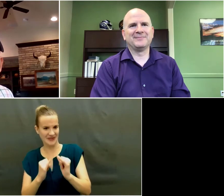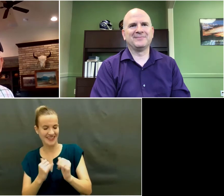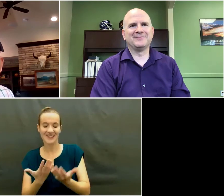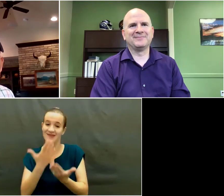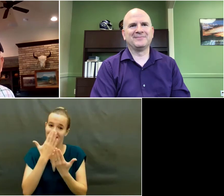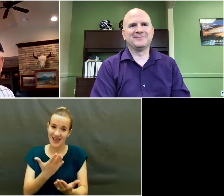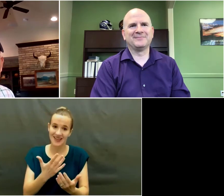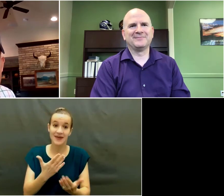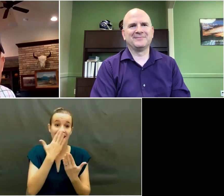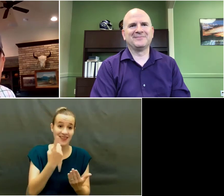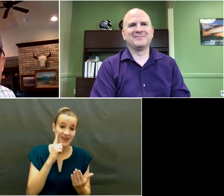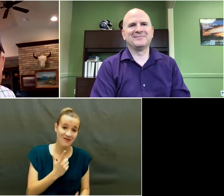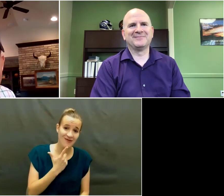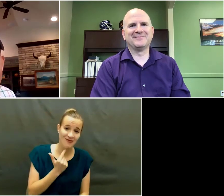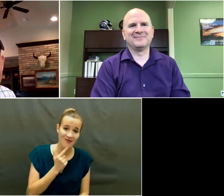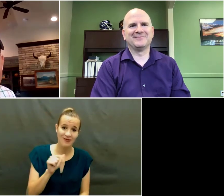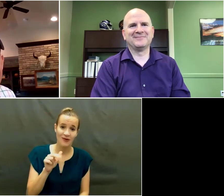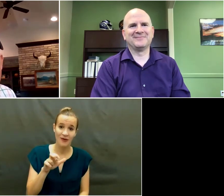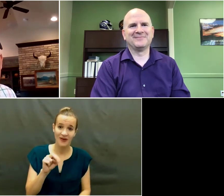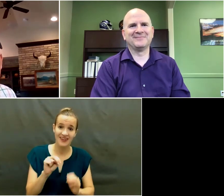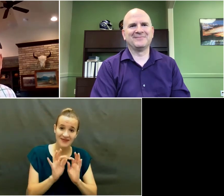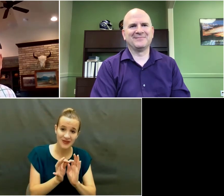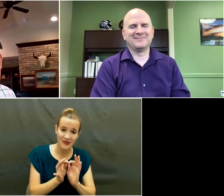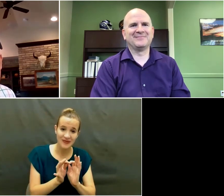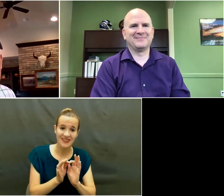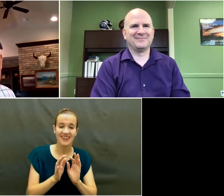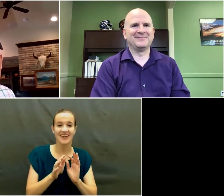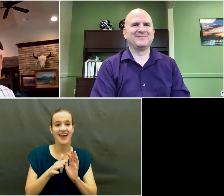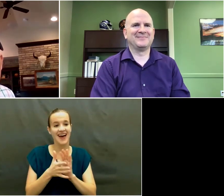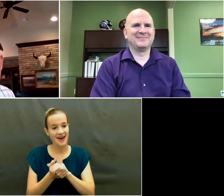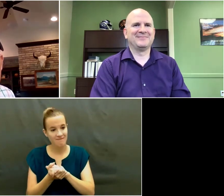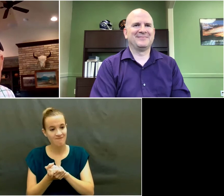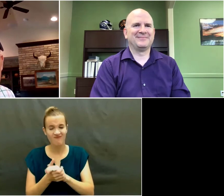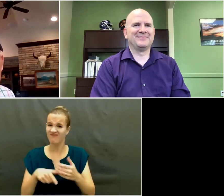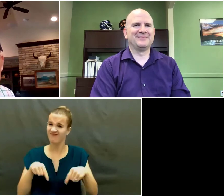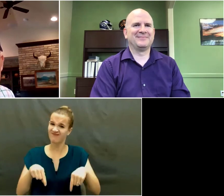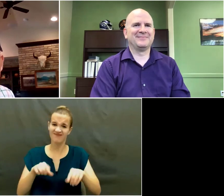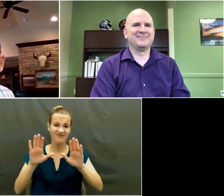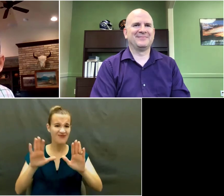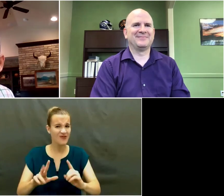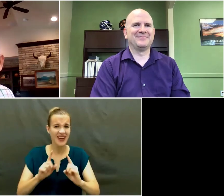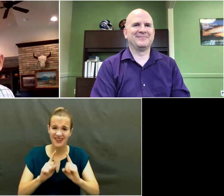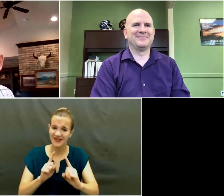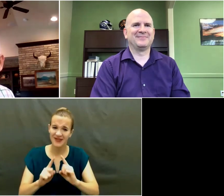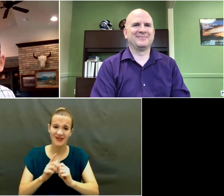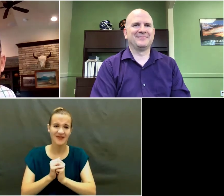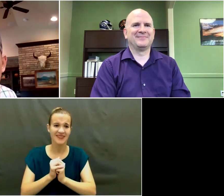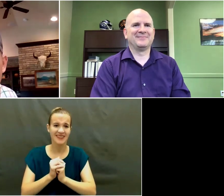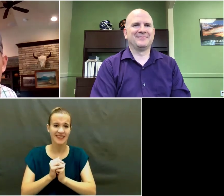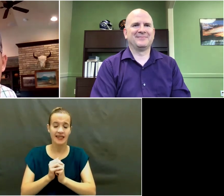Lauren for interpreting and this has been a great interview and I want to encourage folks to watch